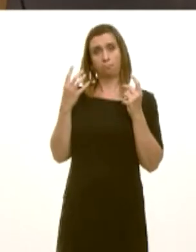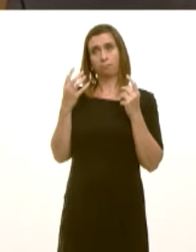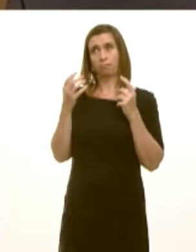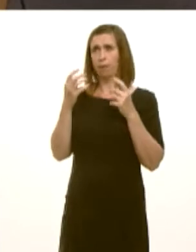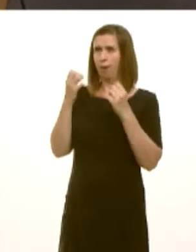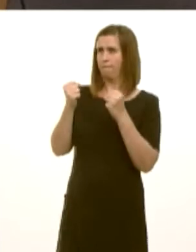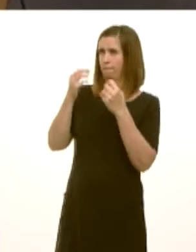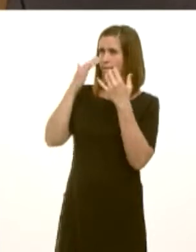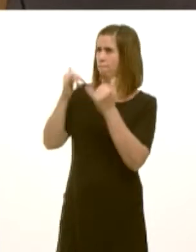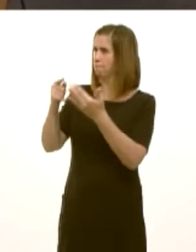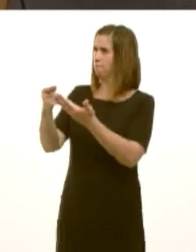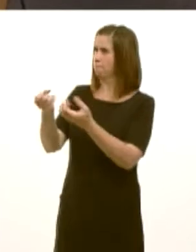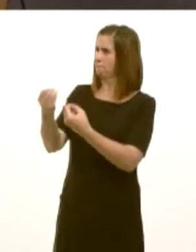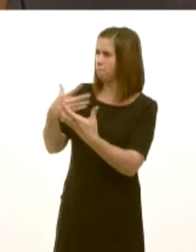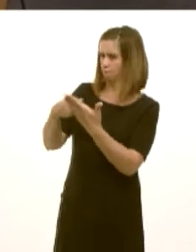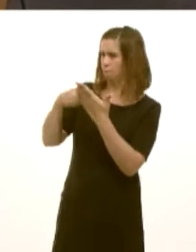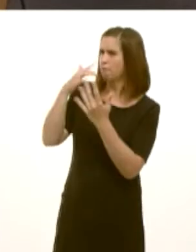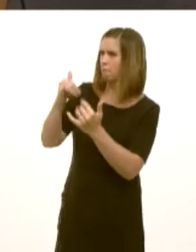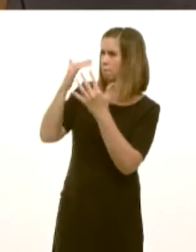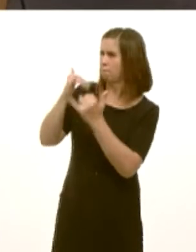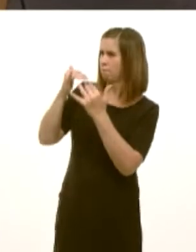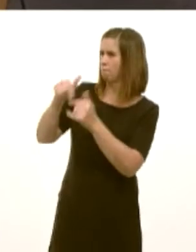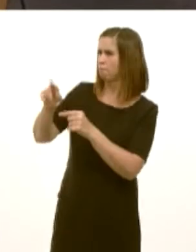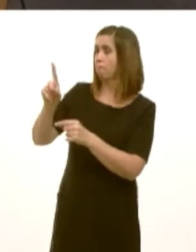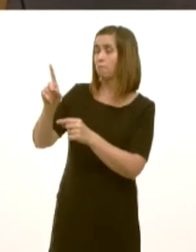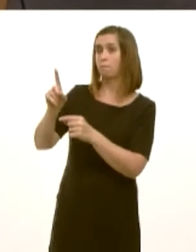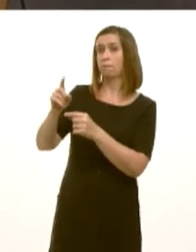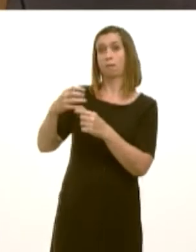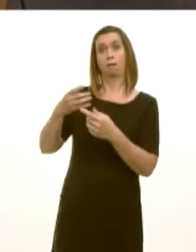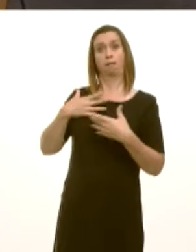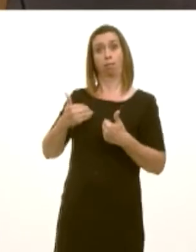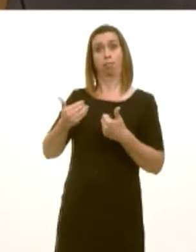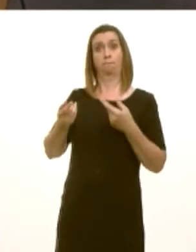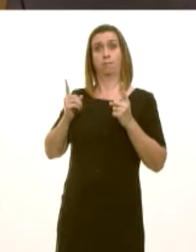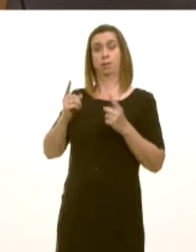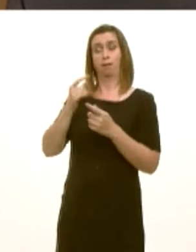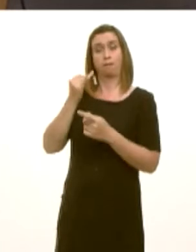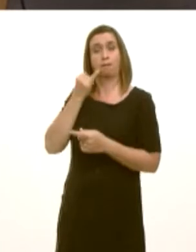I know that the Deputy Minister is a weekly visitor to meet with the board.